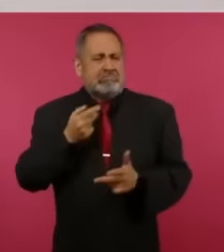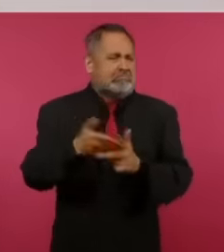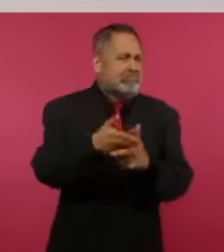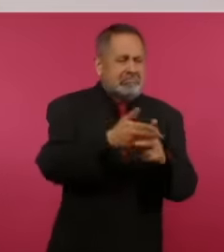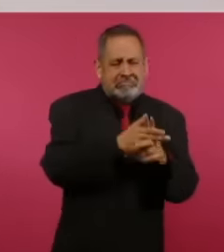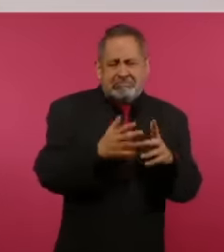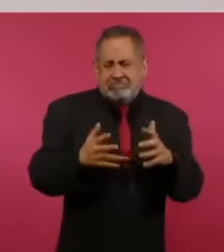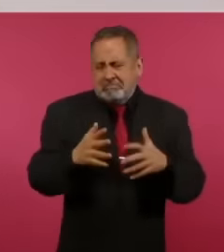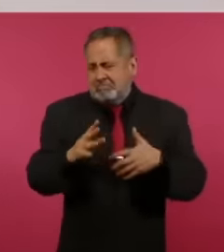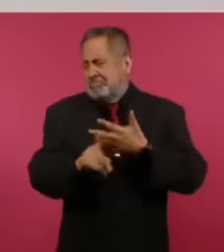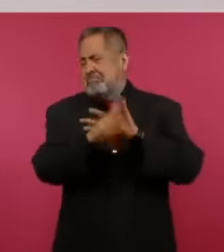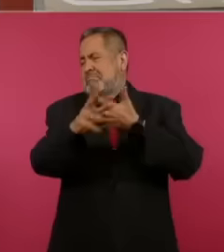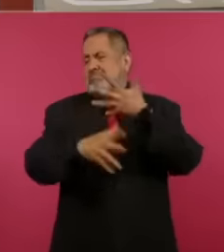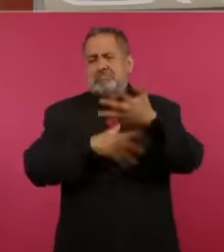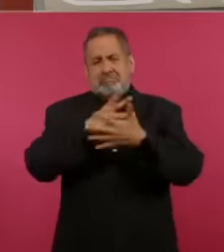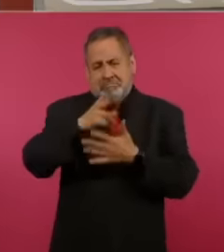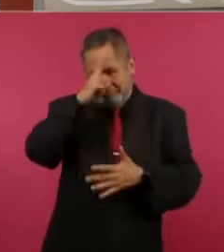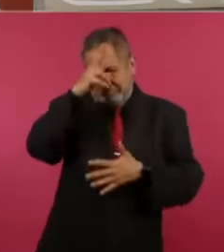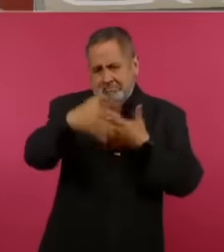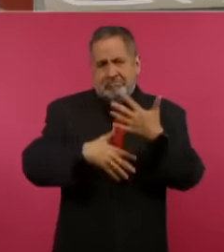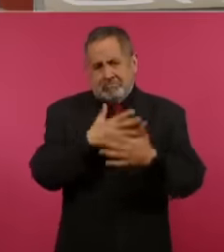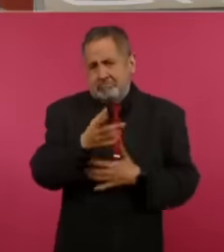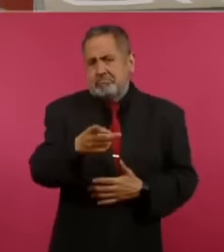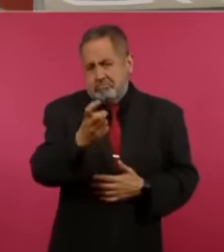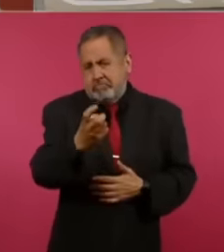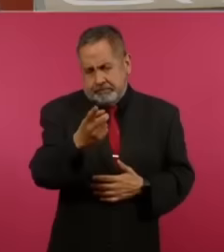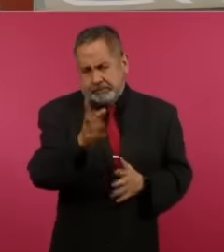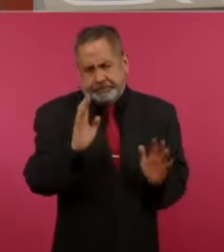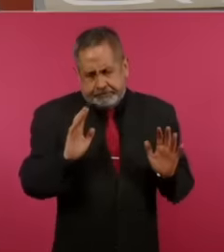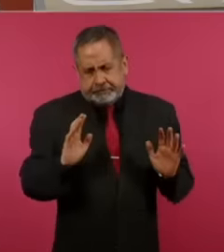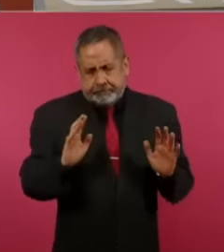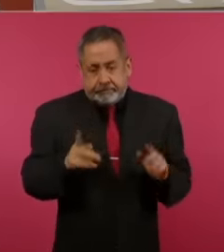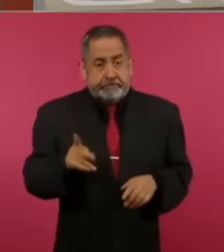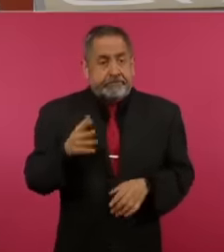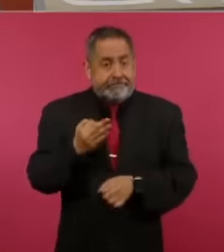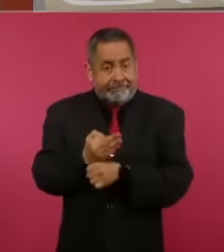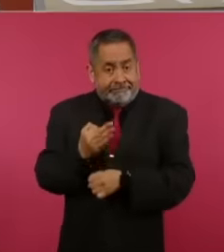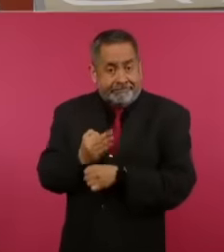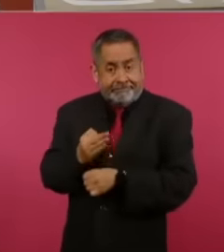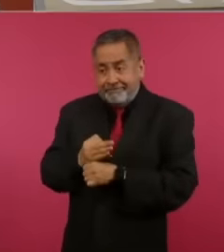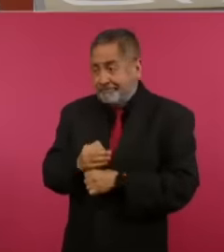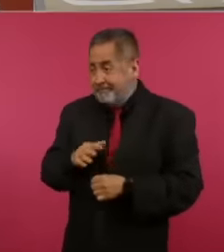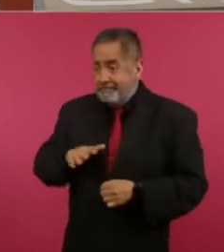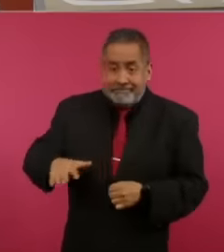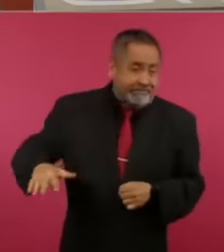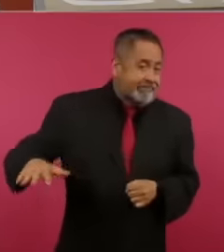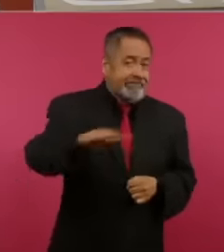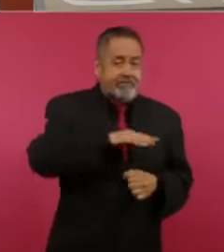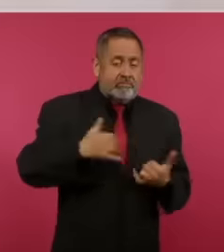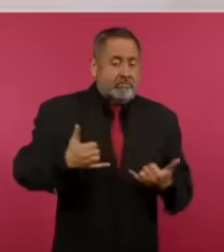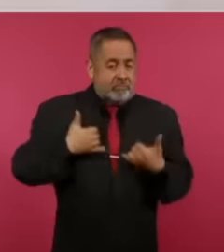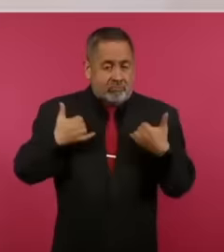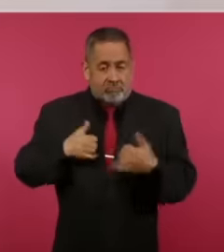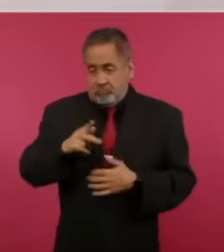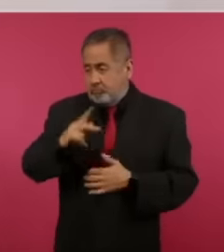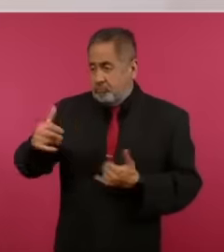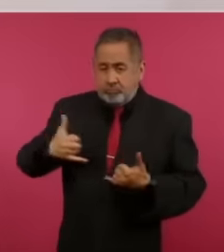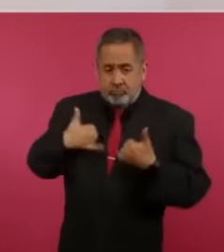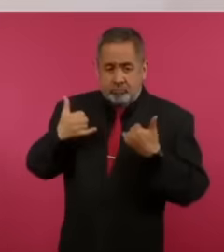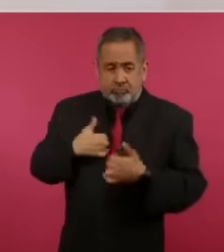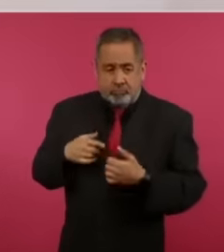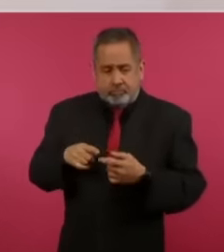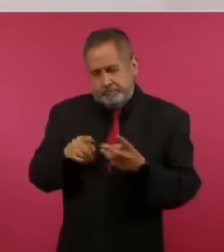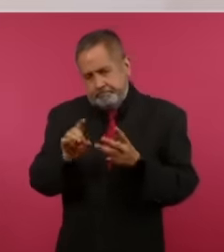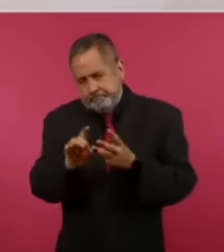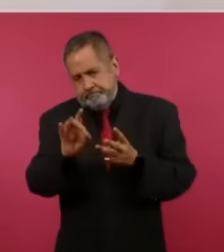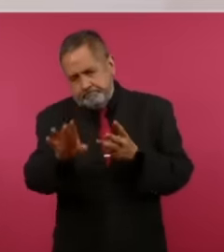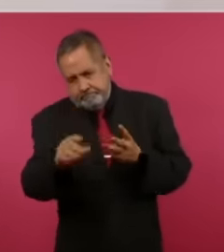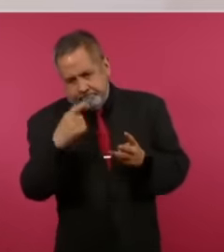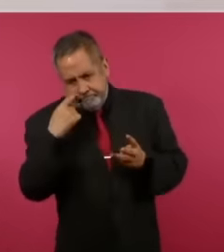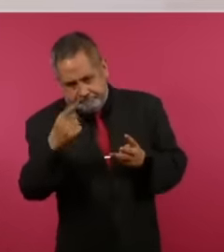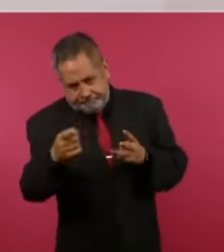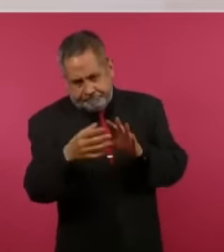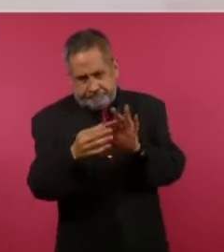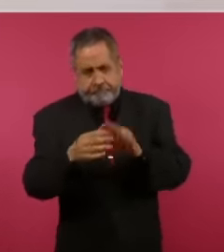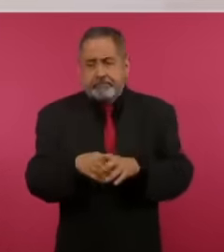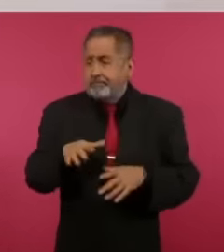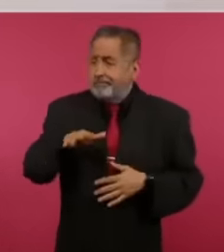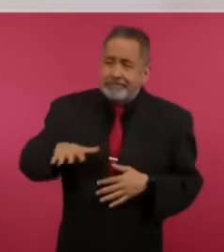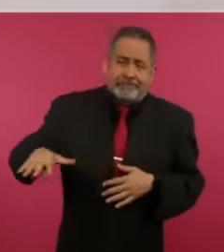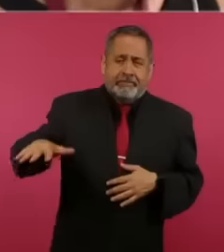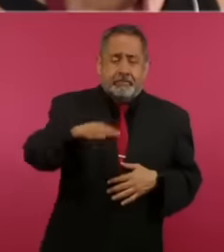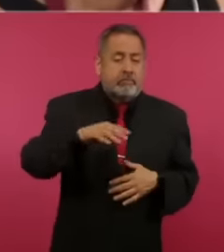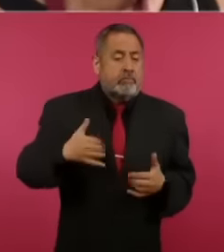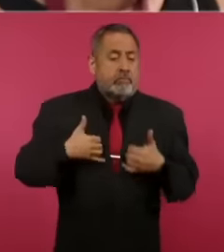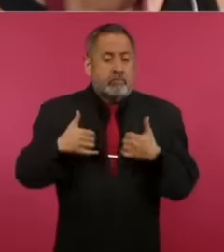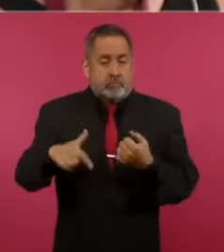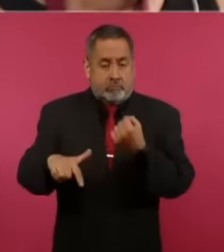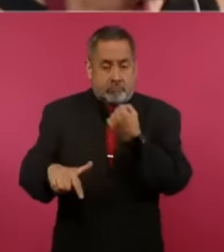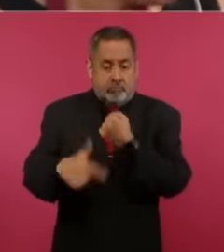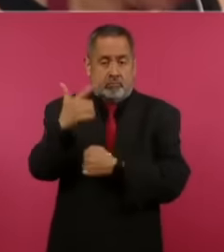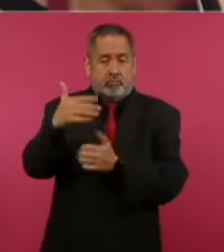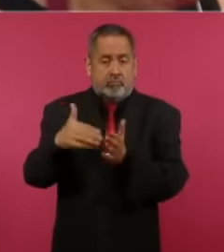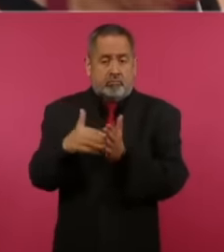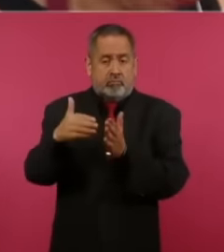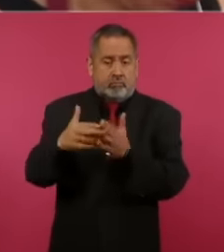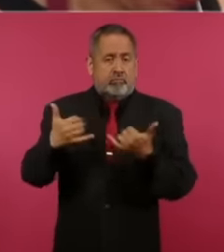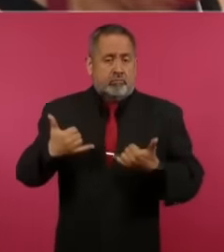violence So like now all the young people I give you another piece of information there are two 12 million young people with